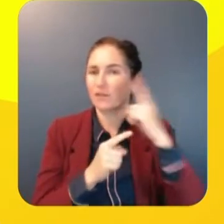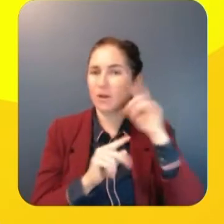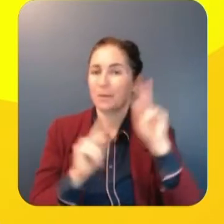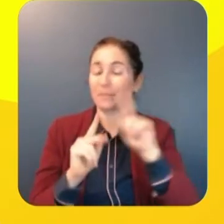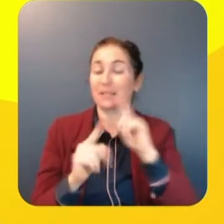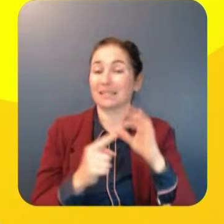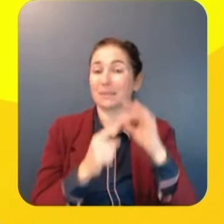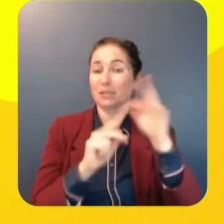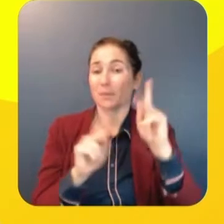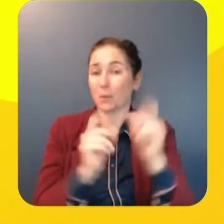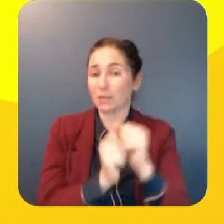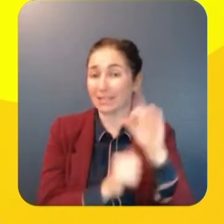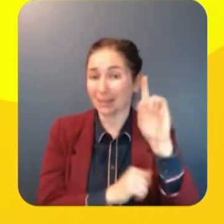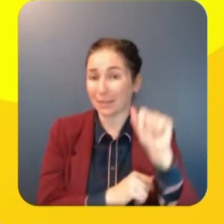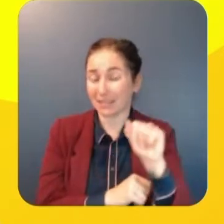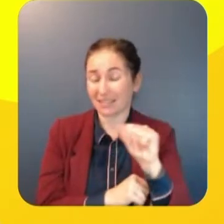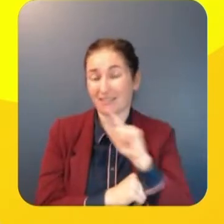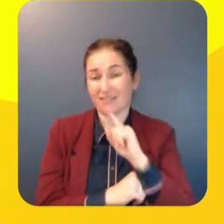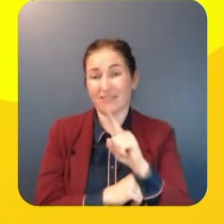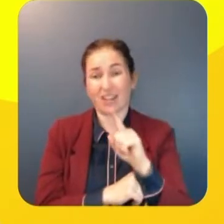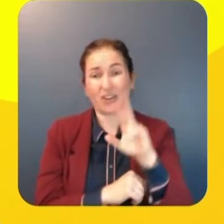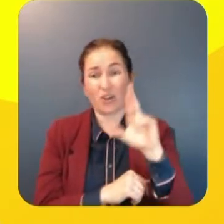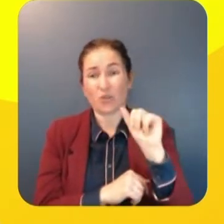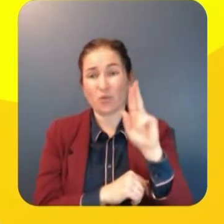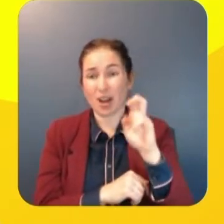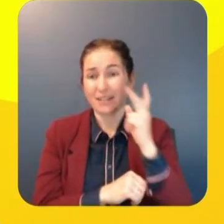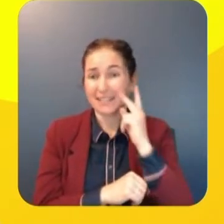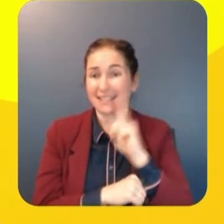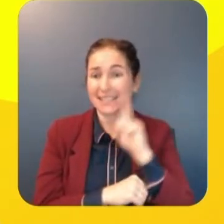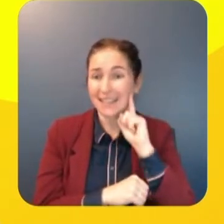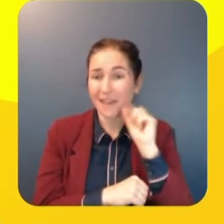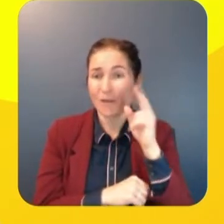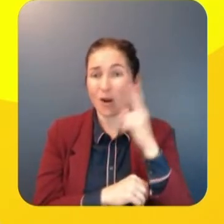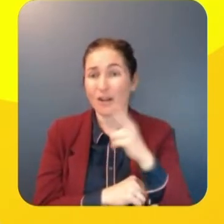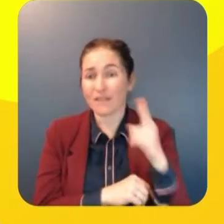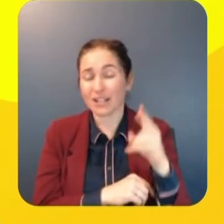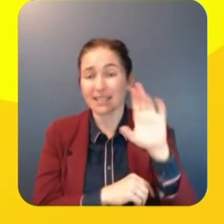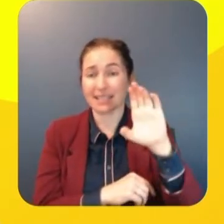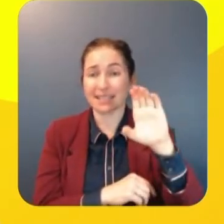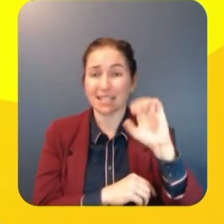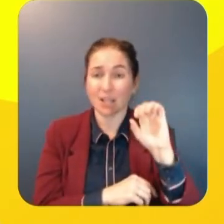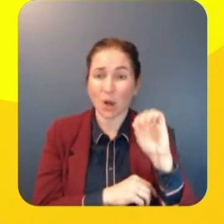It's very rare to see deaf or hard of hearing CEOs or individuals that may have other brilliant